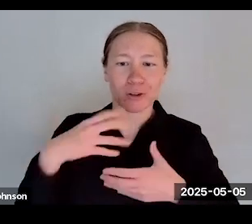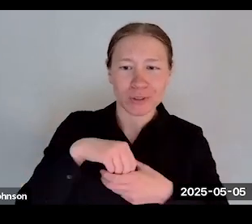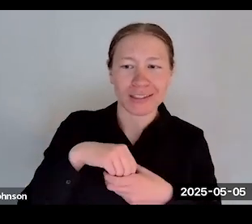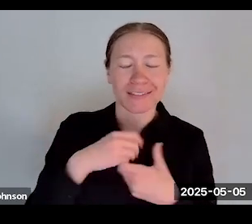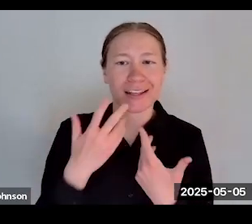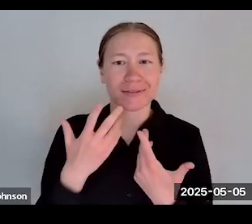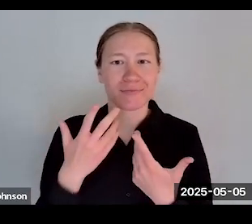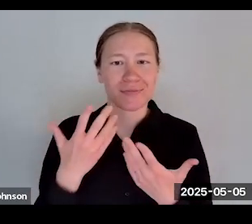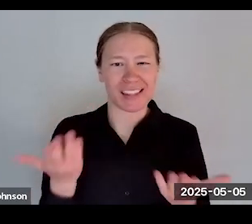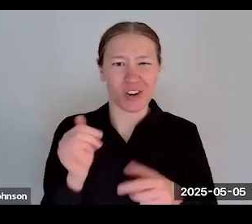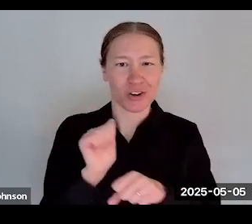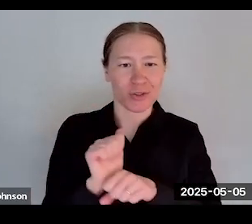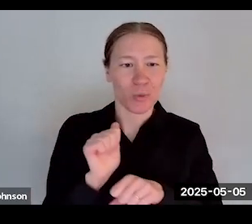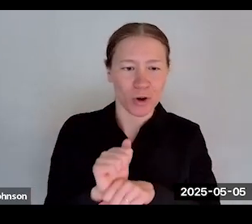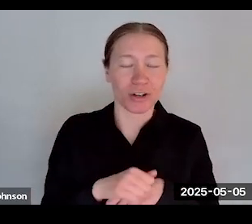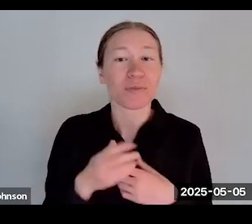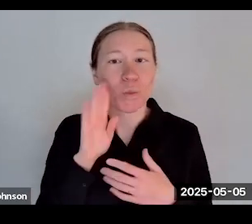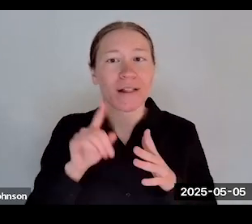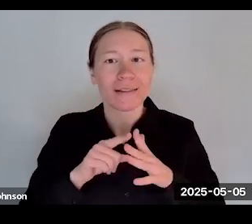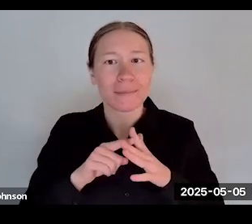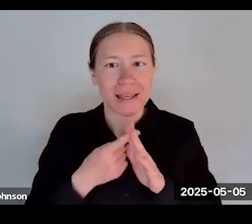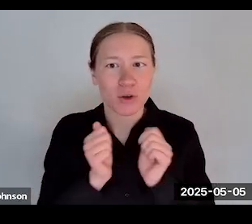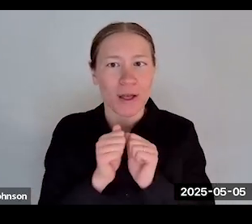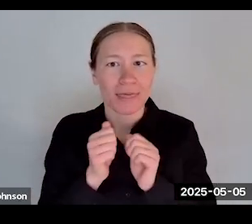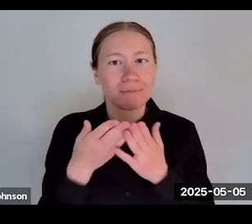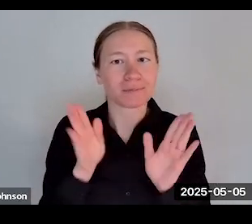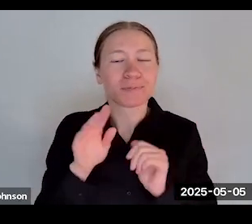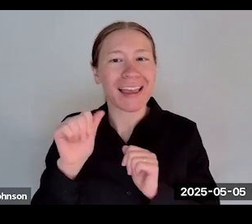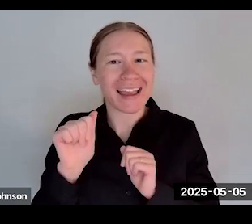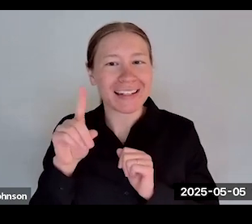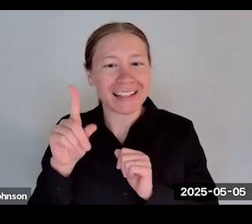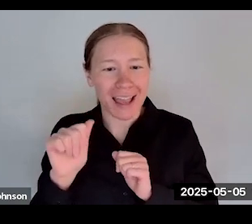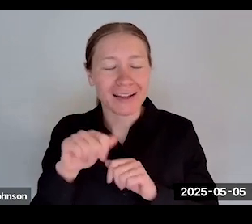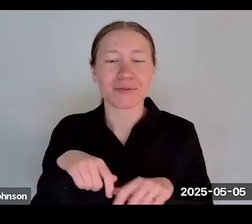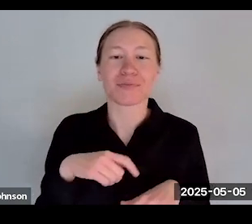We'll start with an overview of the ADA, dive into the interactive process for accommodations,